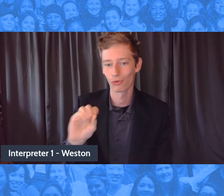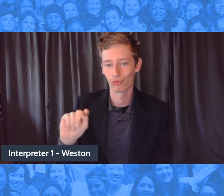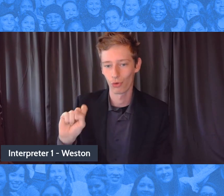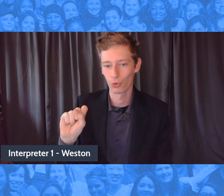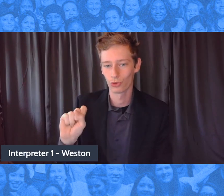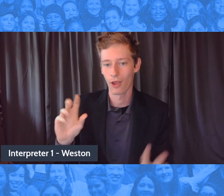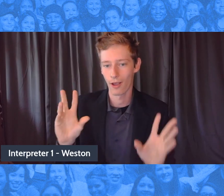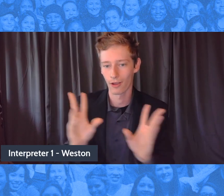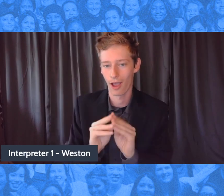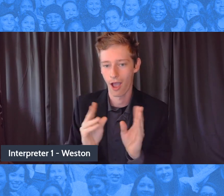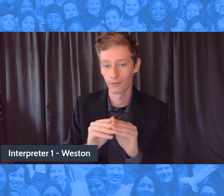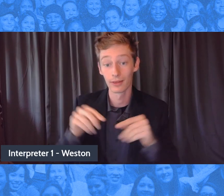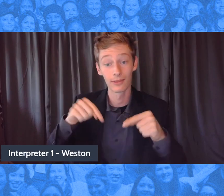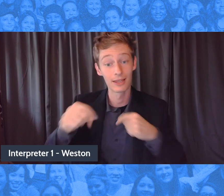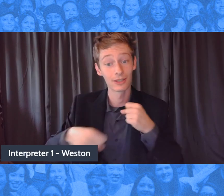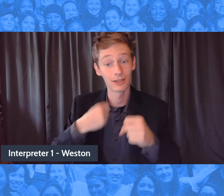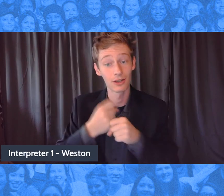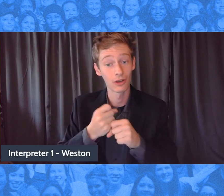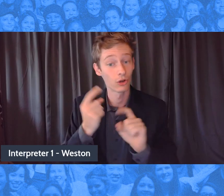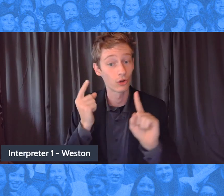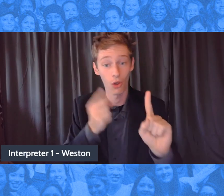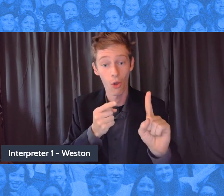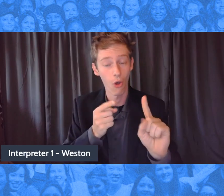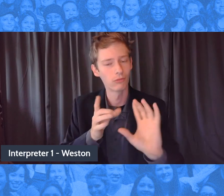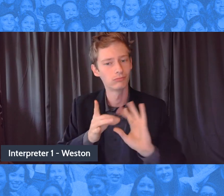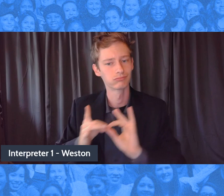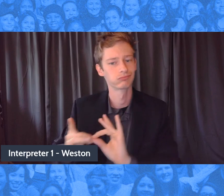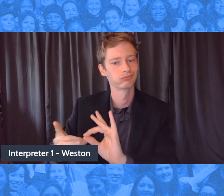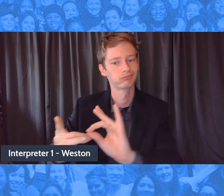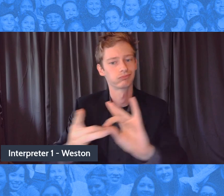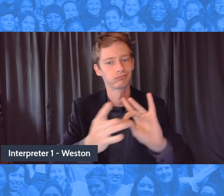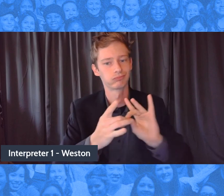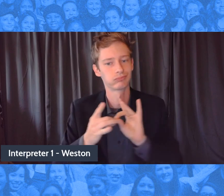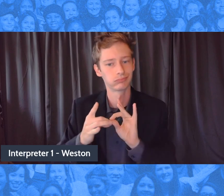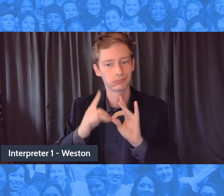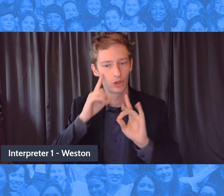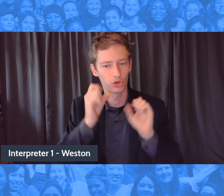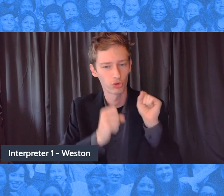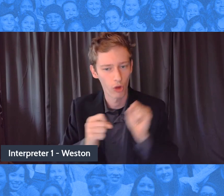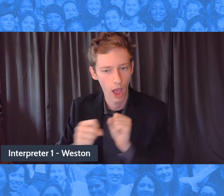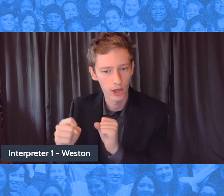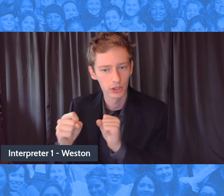will help us to unify on our strategies and our values, to get stronger together,